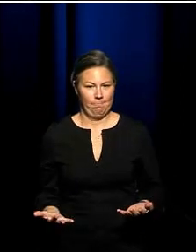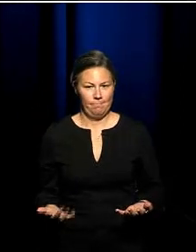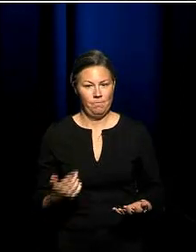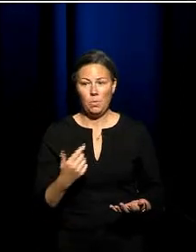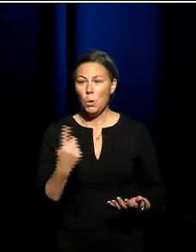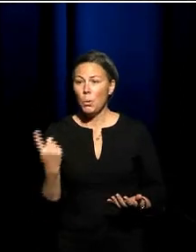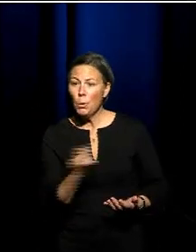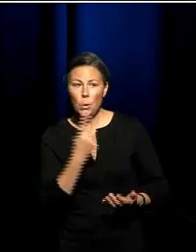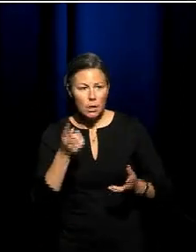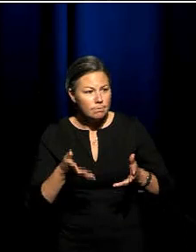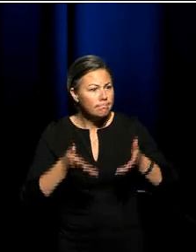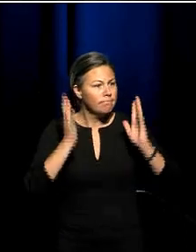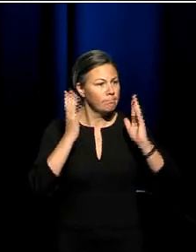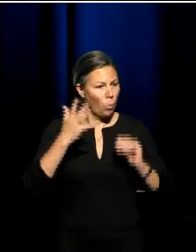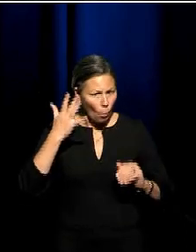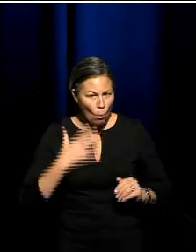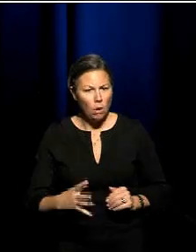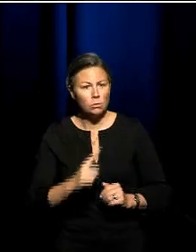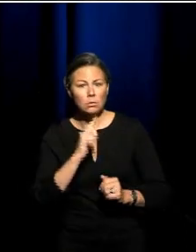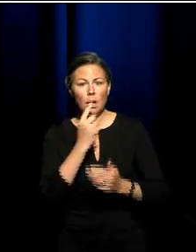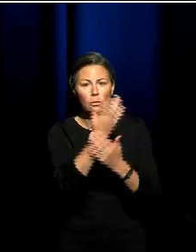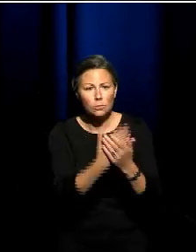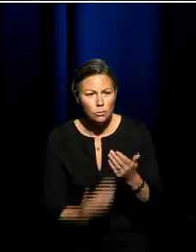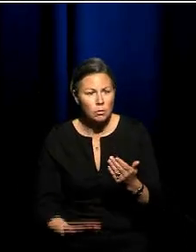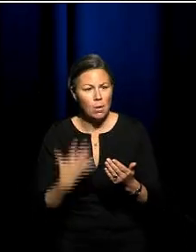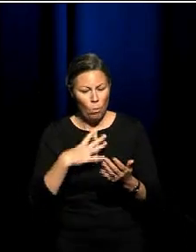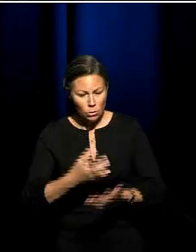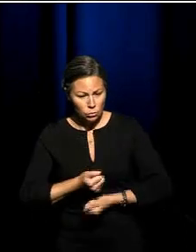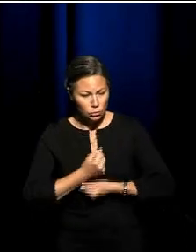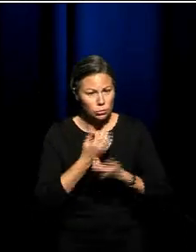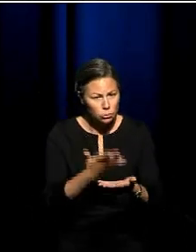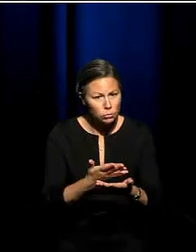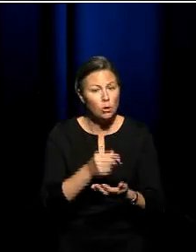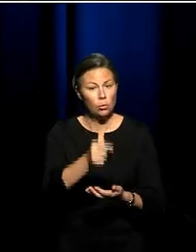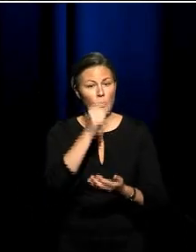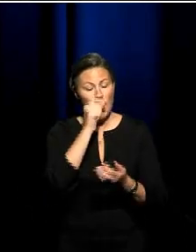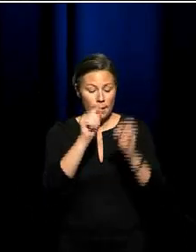willing and able to do so to make submissions by email or by phone. Contact